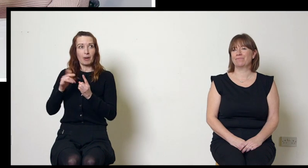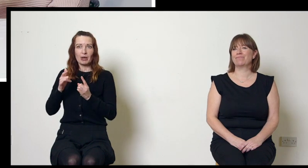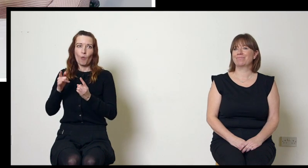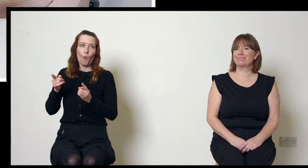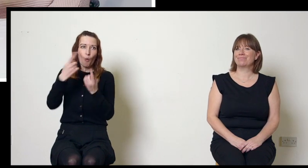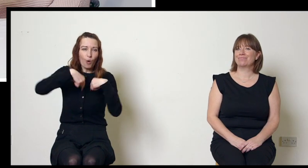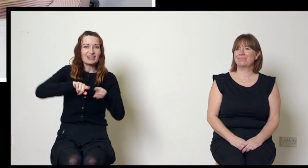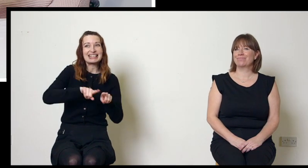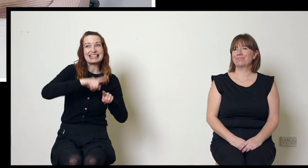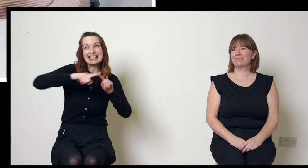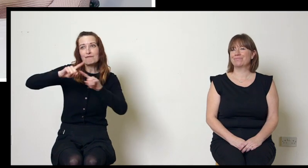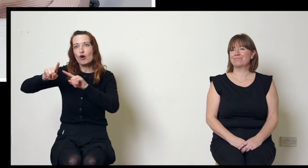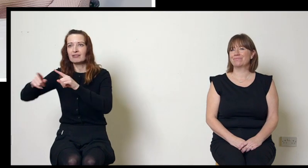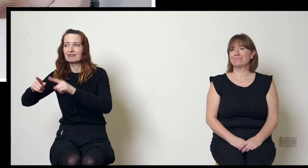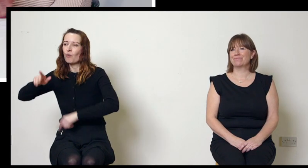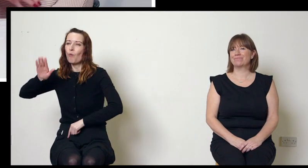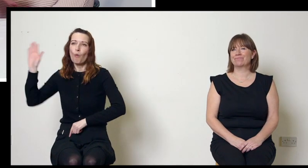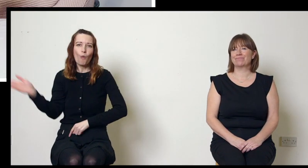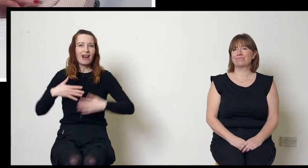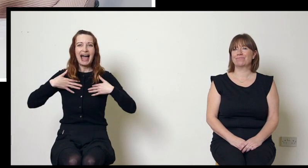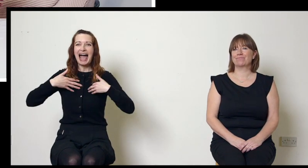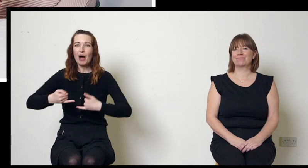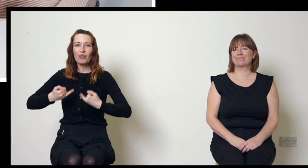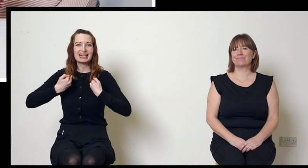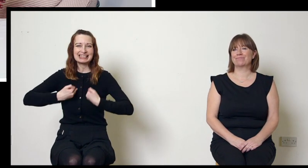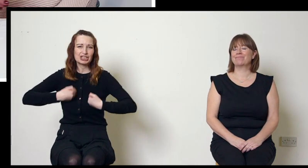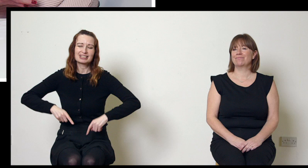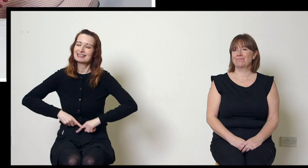And it's the same for every health condition. So again, you can't be perfect.